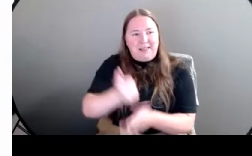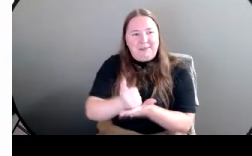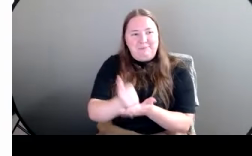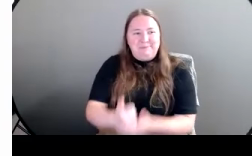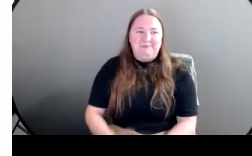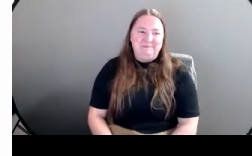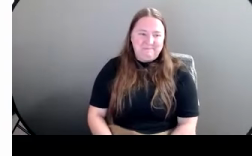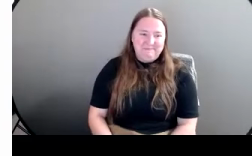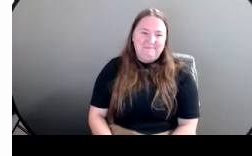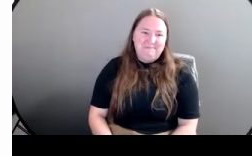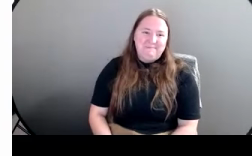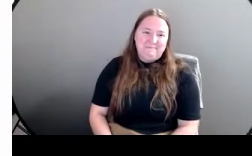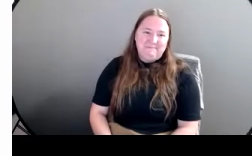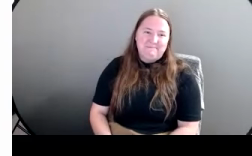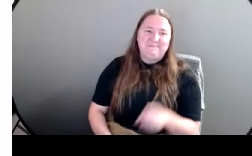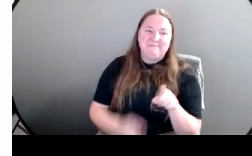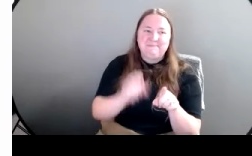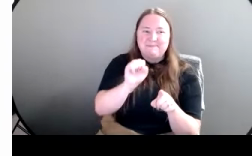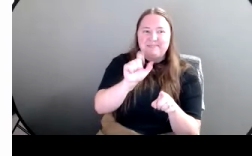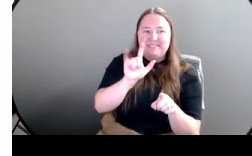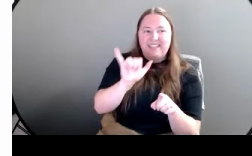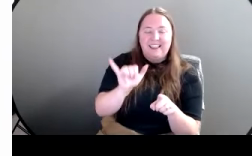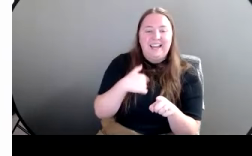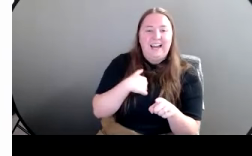Just finishing up, putting the links